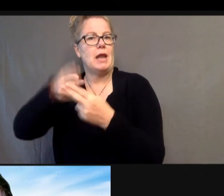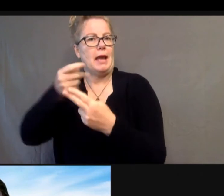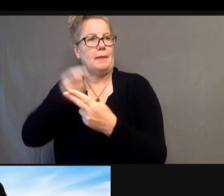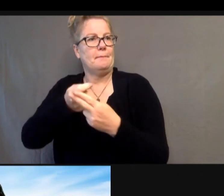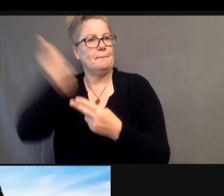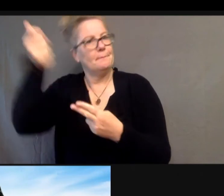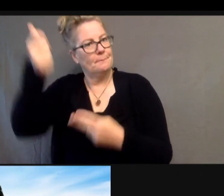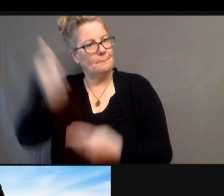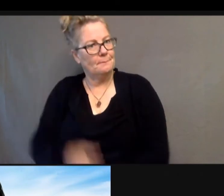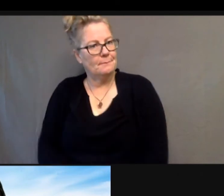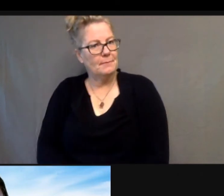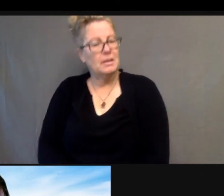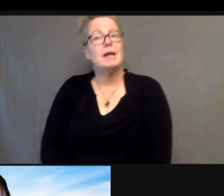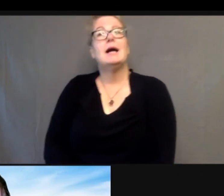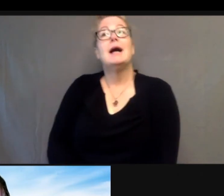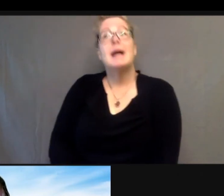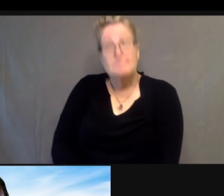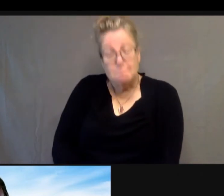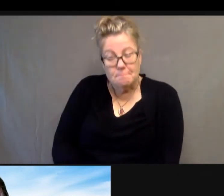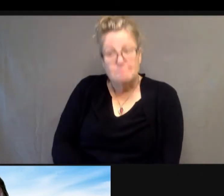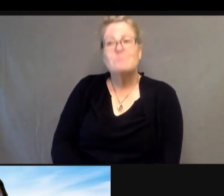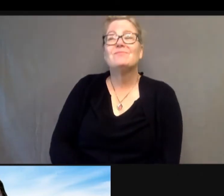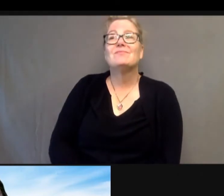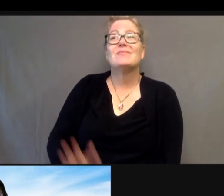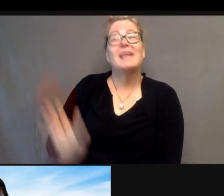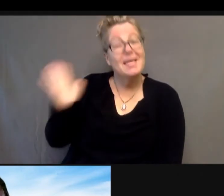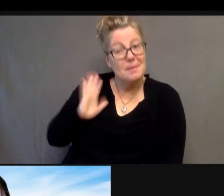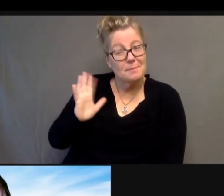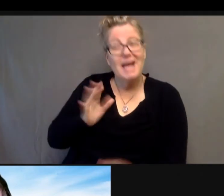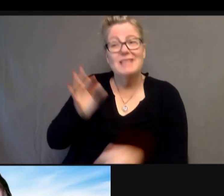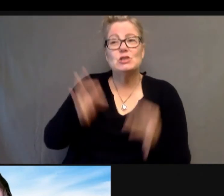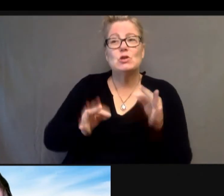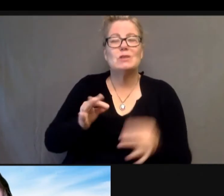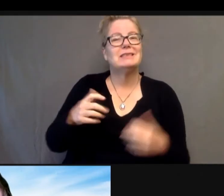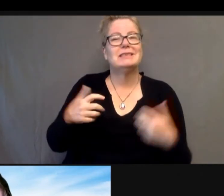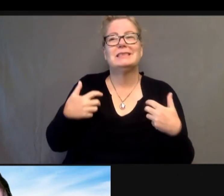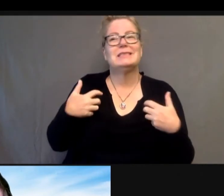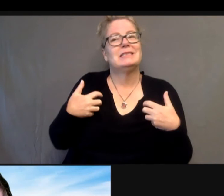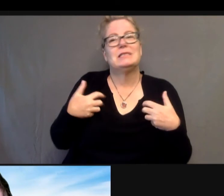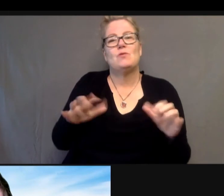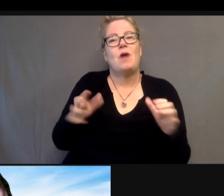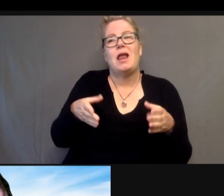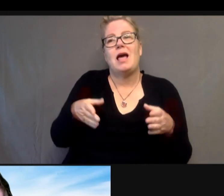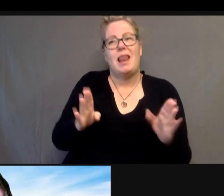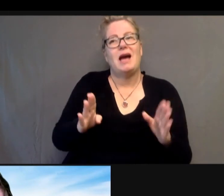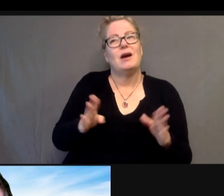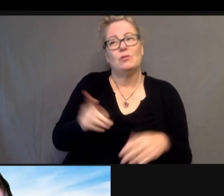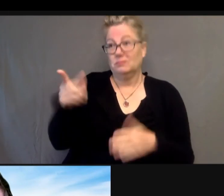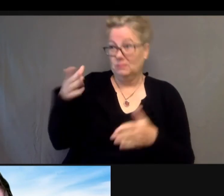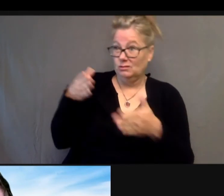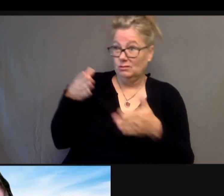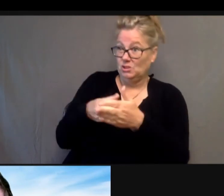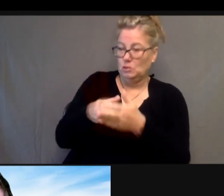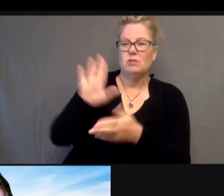In past years, of course we're reluctant to allow that. They felt that the defendant